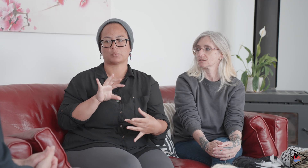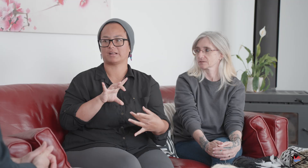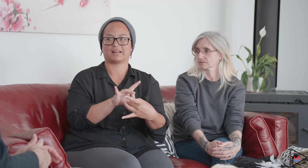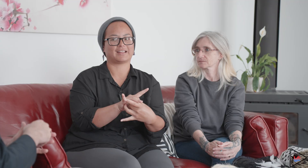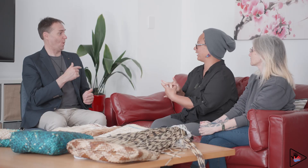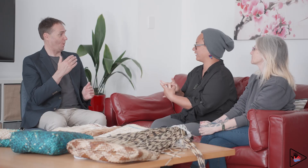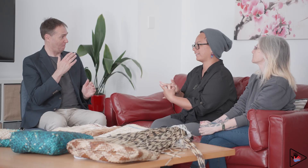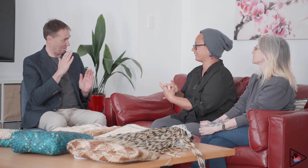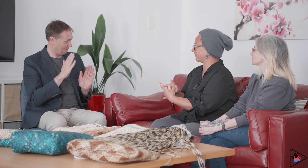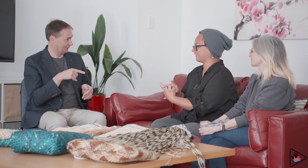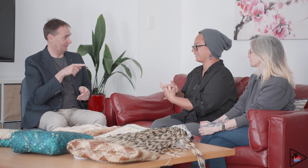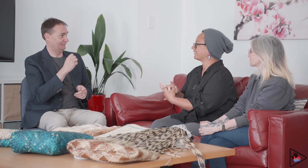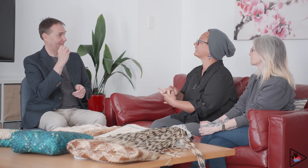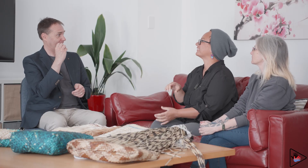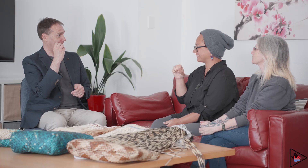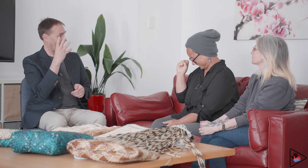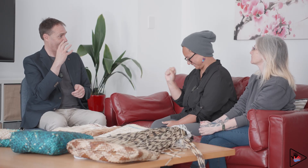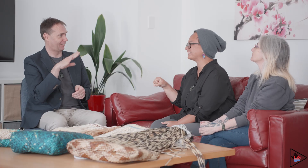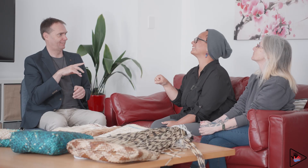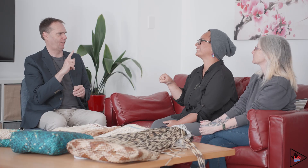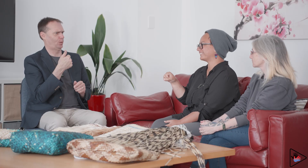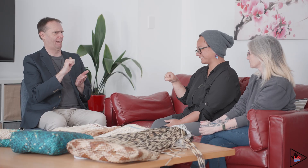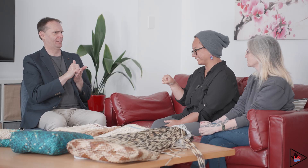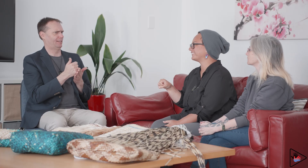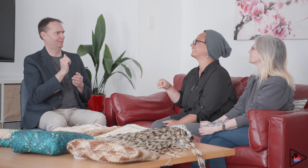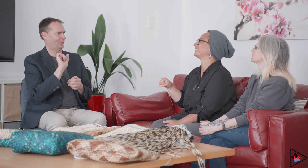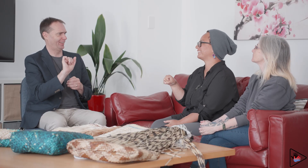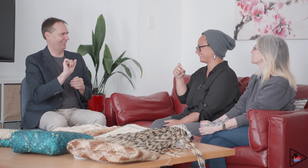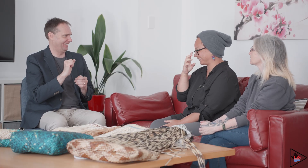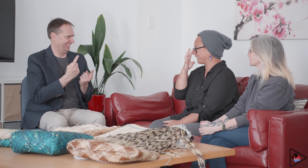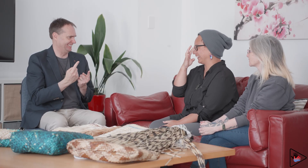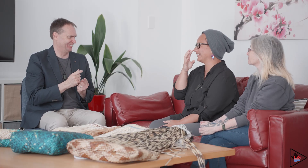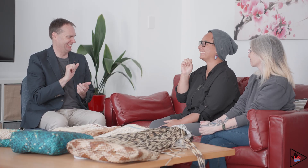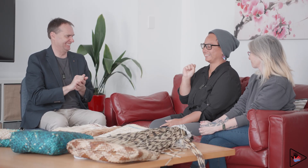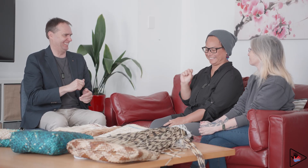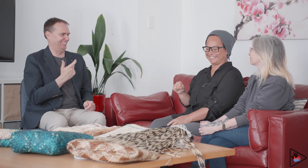different kinds of soap doesn't work. Oh, really? You've got to use sunlight liquid. That's good